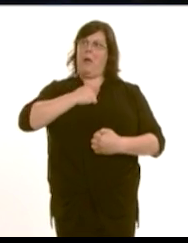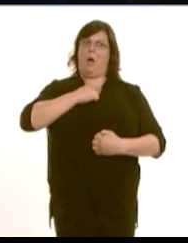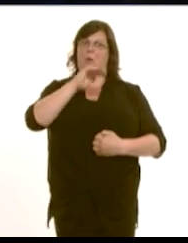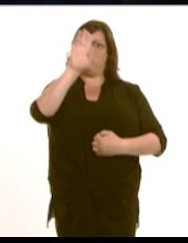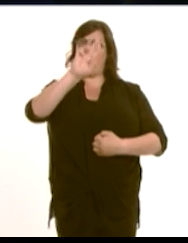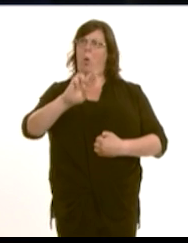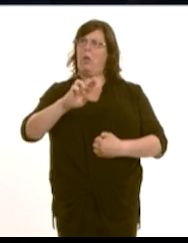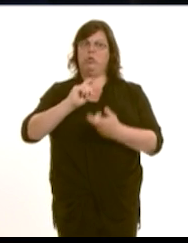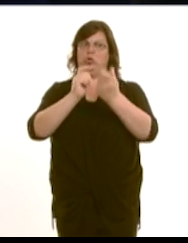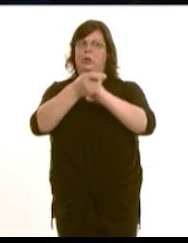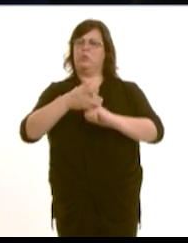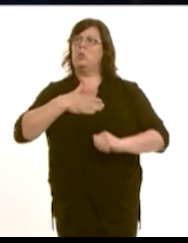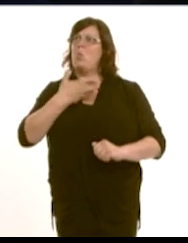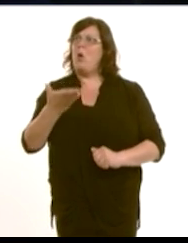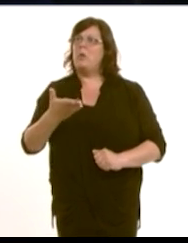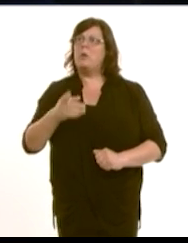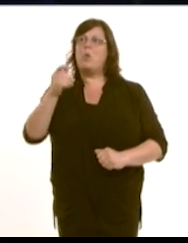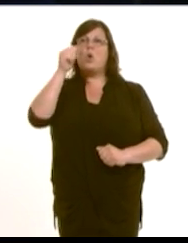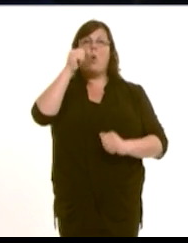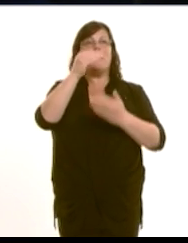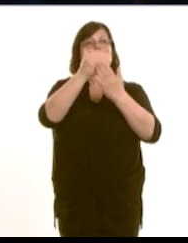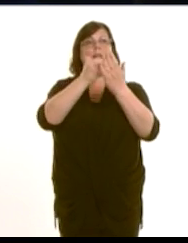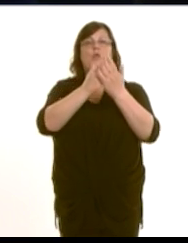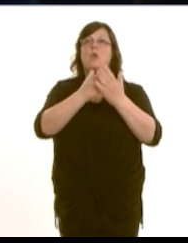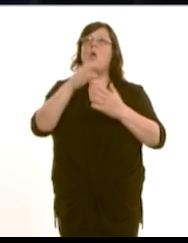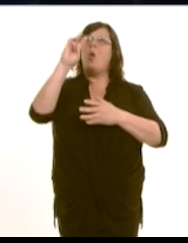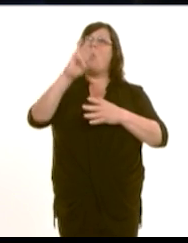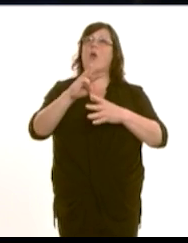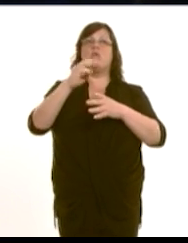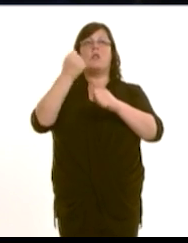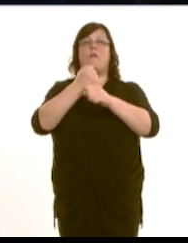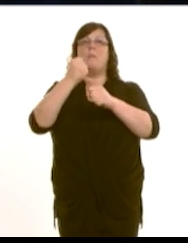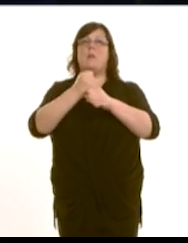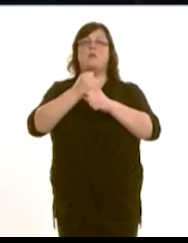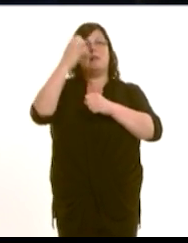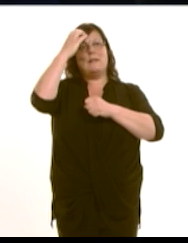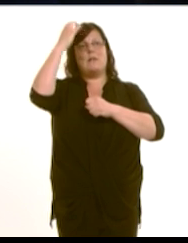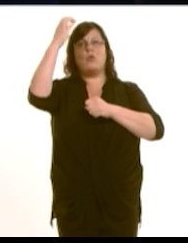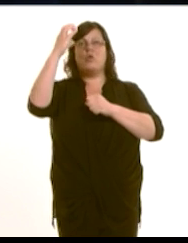Now, under section 5.4 of the Welsh Governmentís statutory school organisation code, local